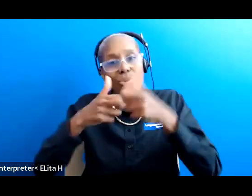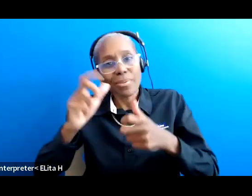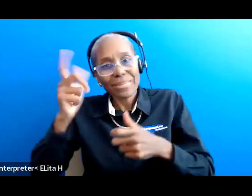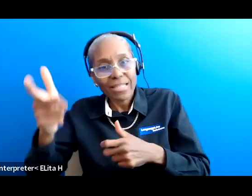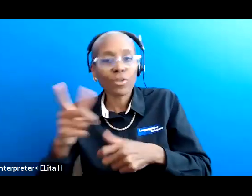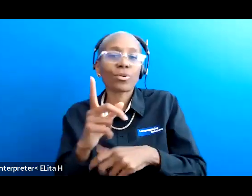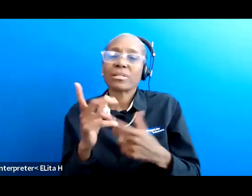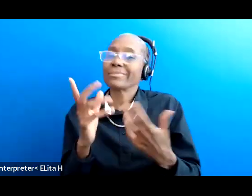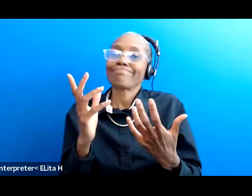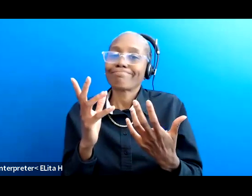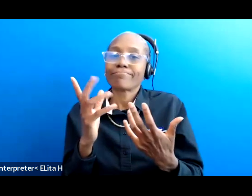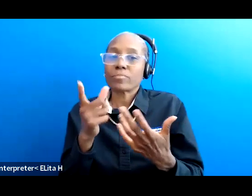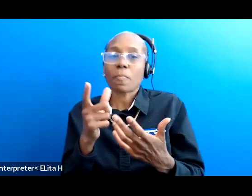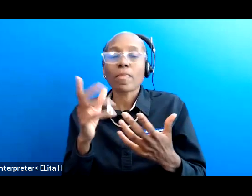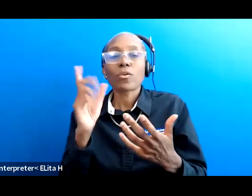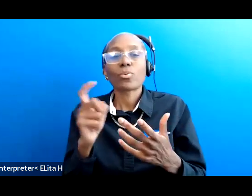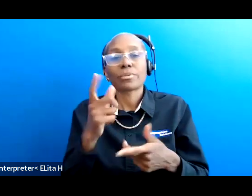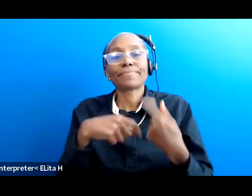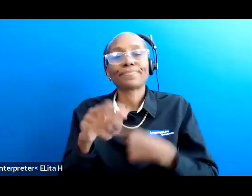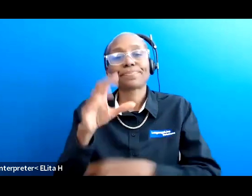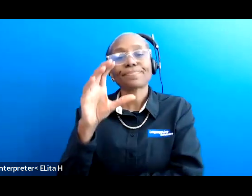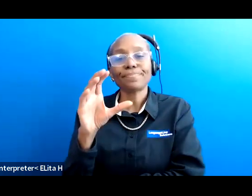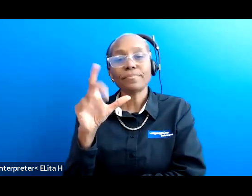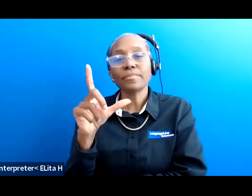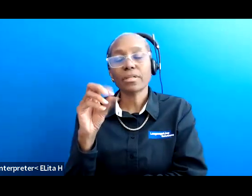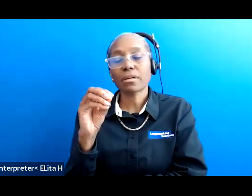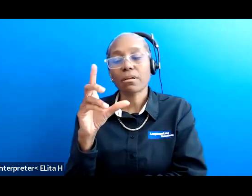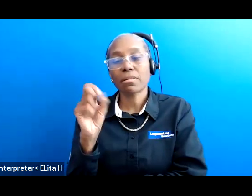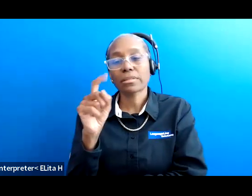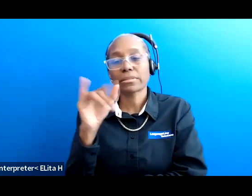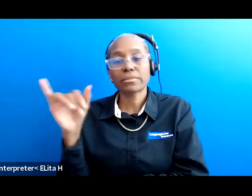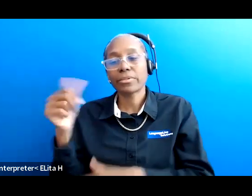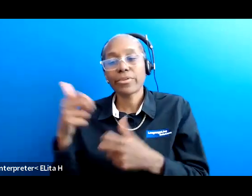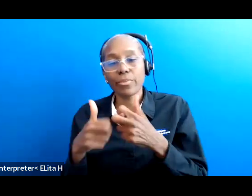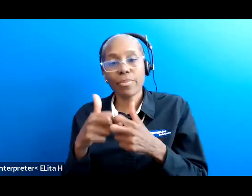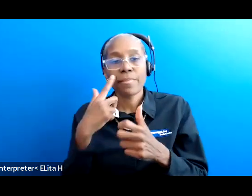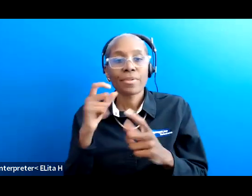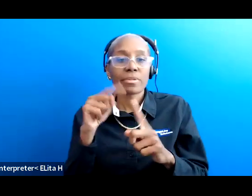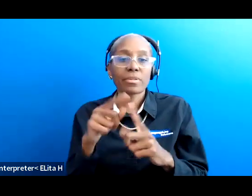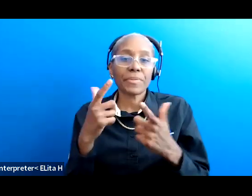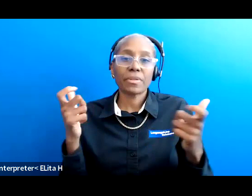going to end up with a colostomy or some other kind of problem because of this huge amount of fluid.